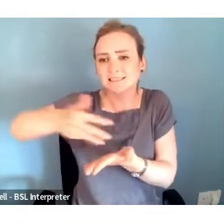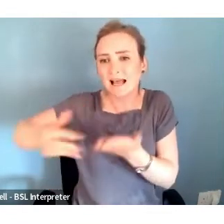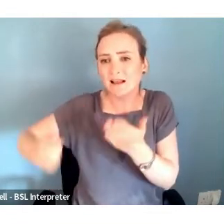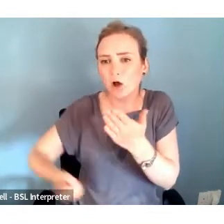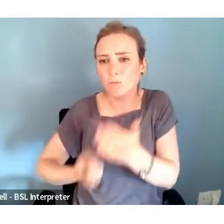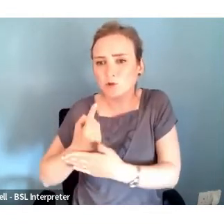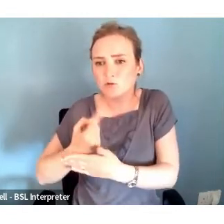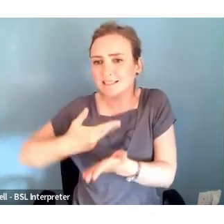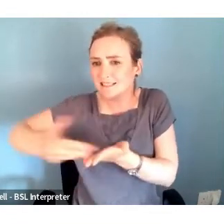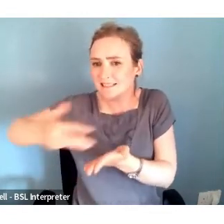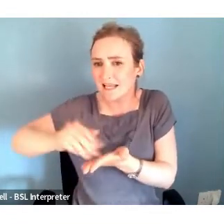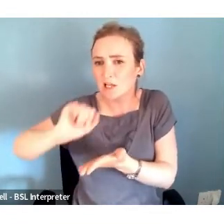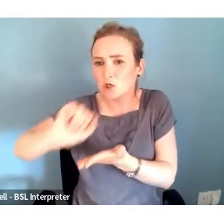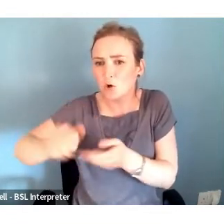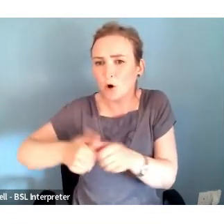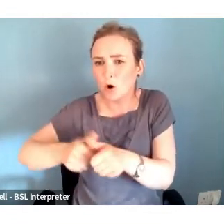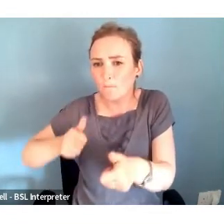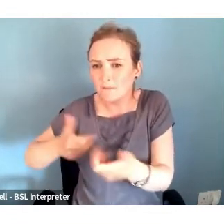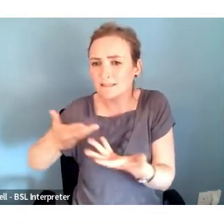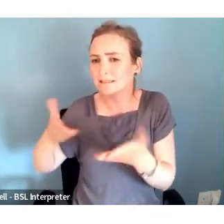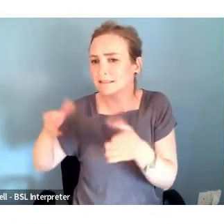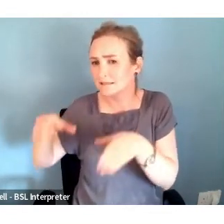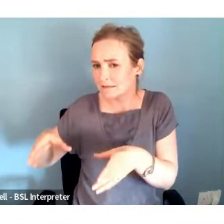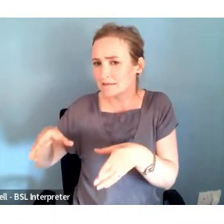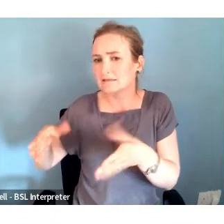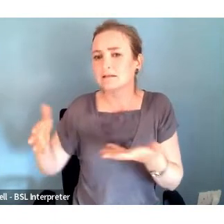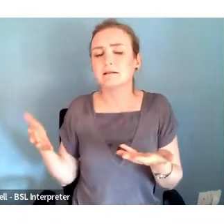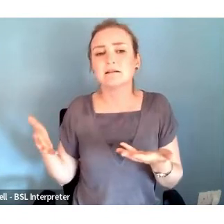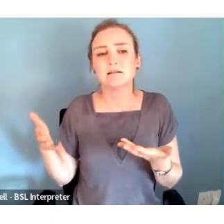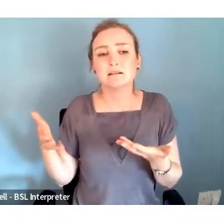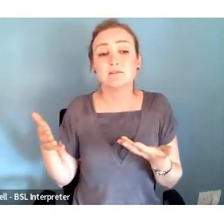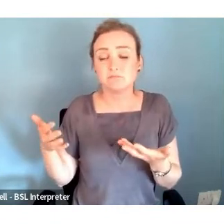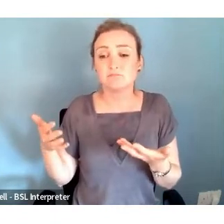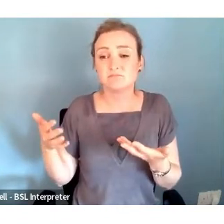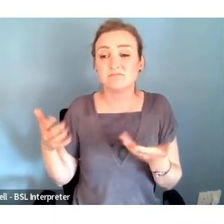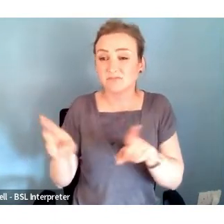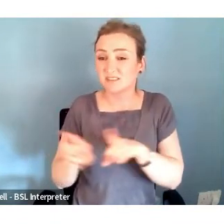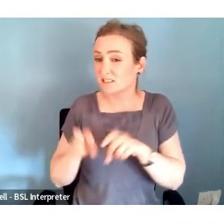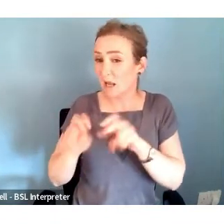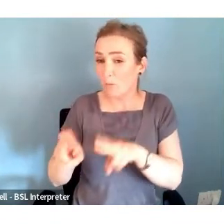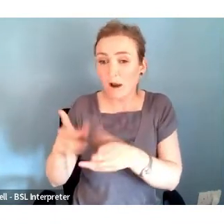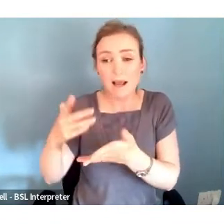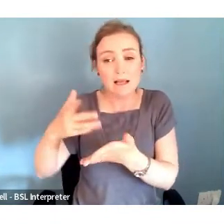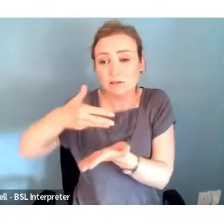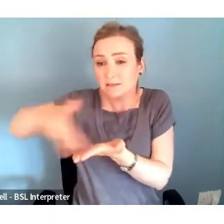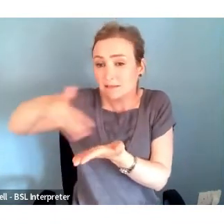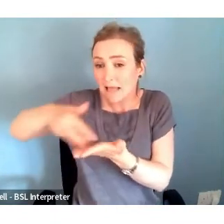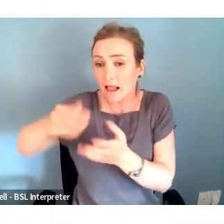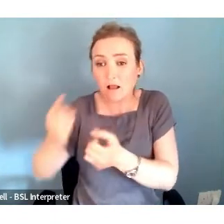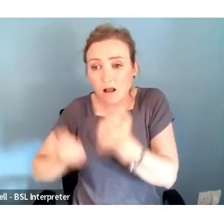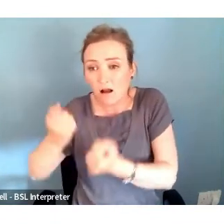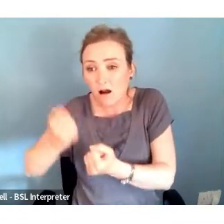as Afros Peck tiff (. So in the same well way that you would sell a car or a house or whatever you